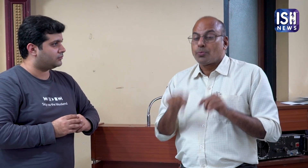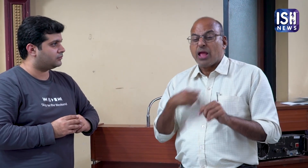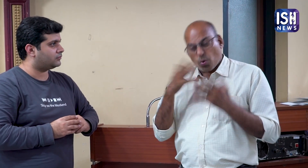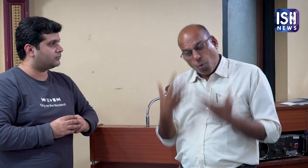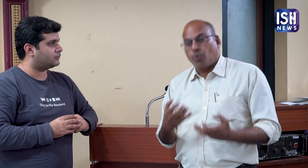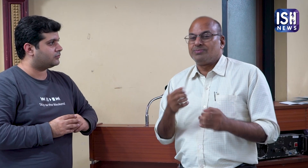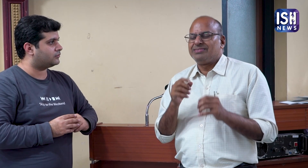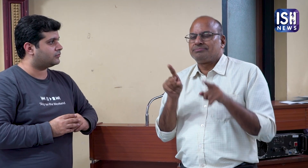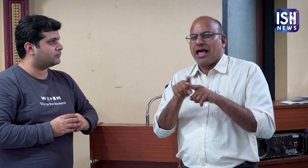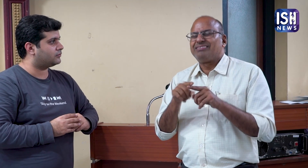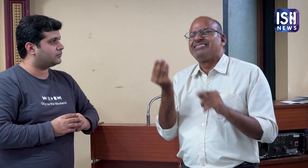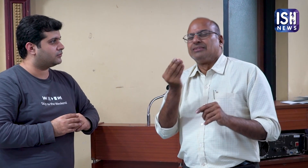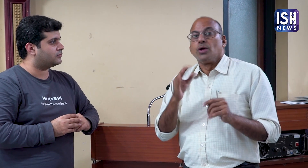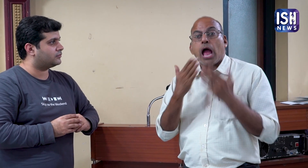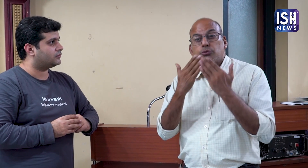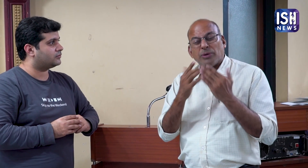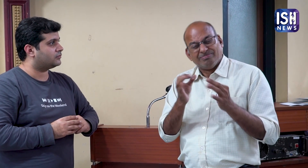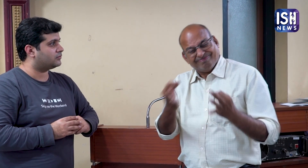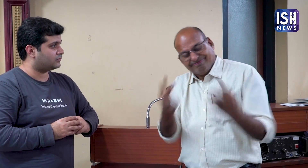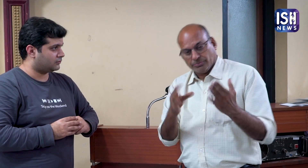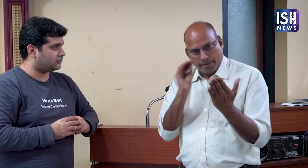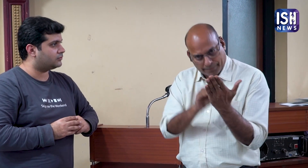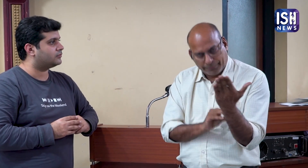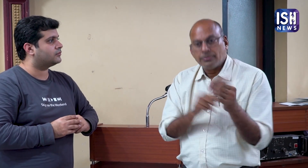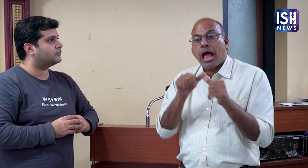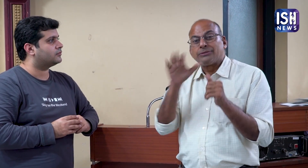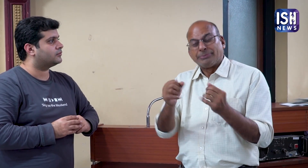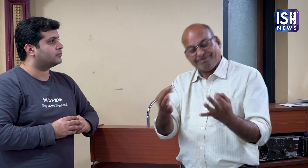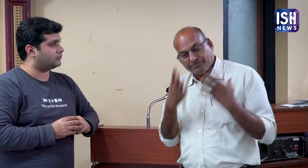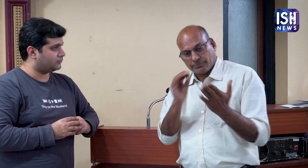I want to include excellent recommendations regarding education, accessibility, etc.